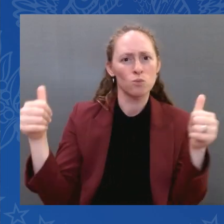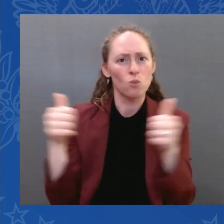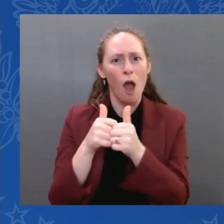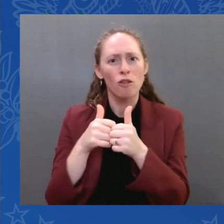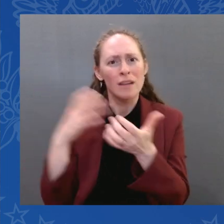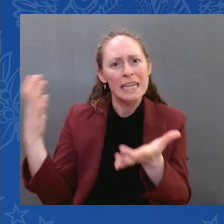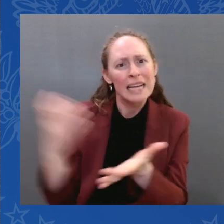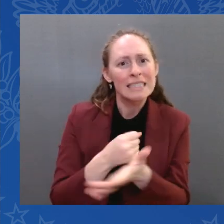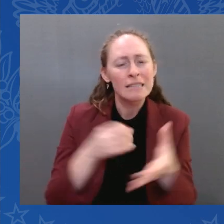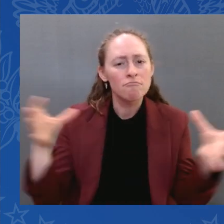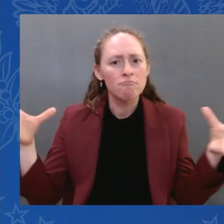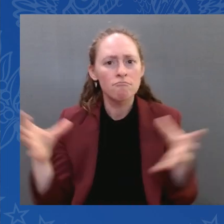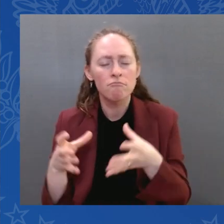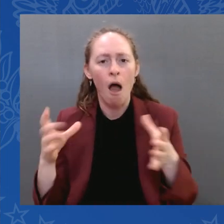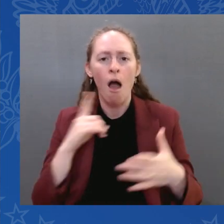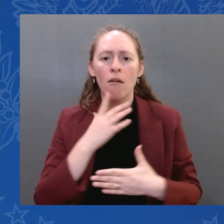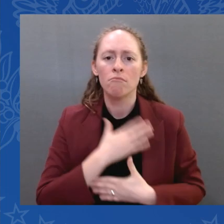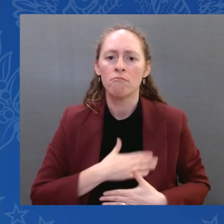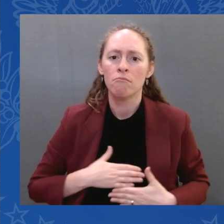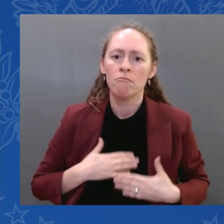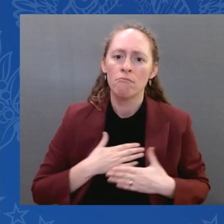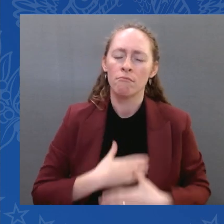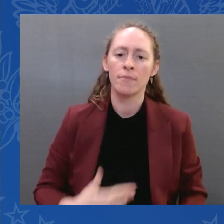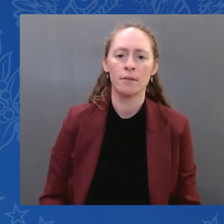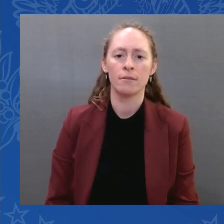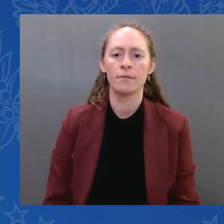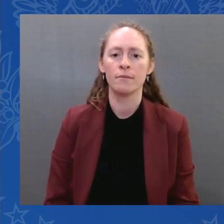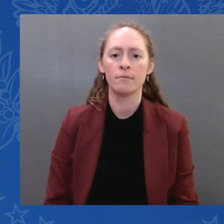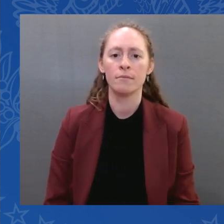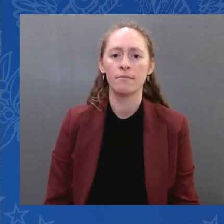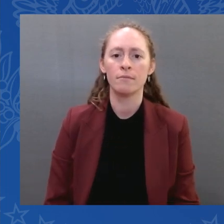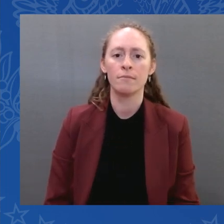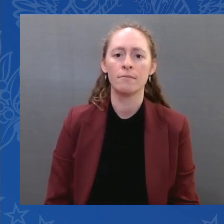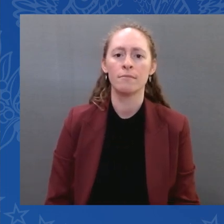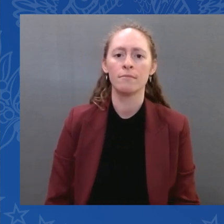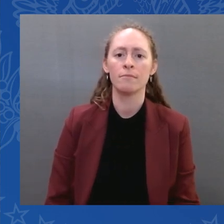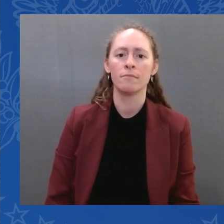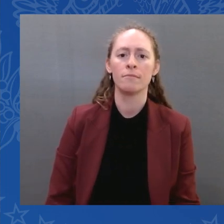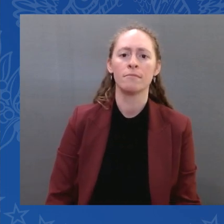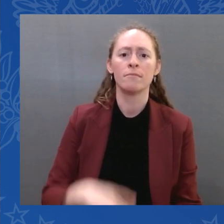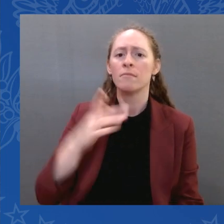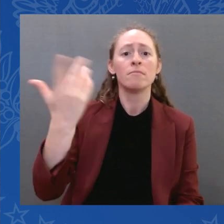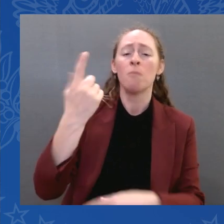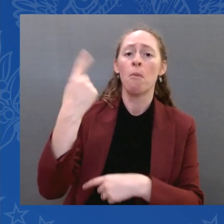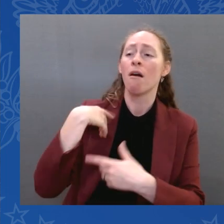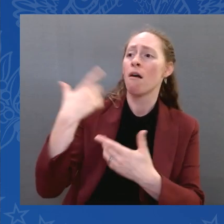It's hard to look at someone who you strongly disagree with and make it personal